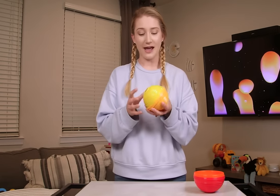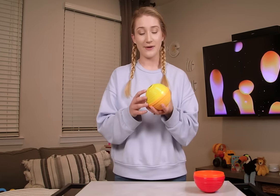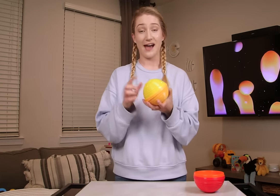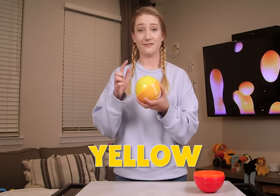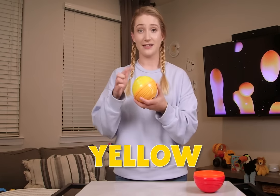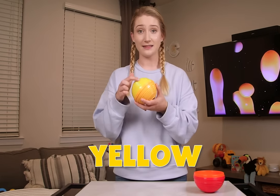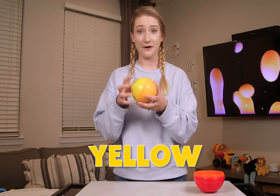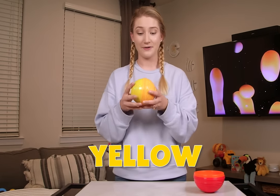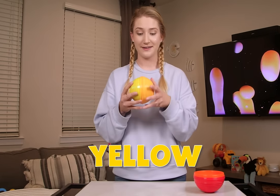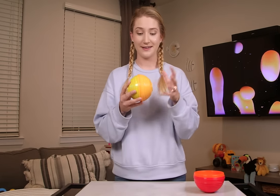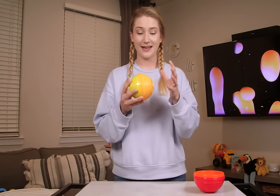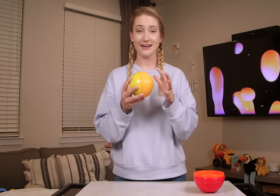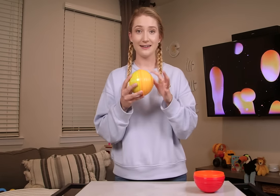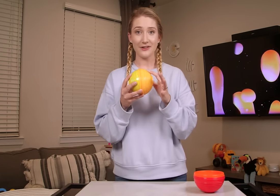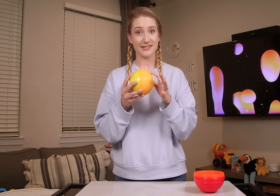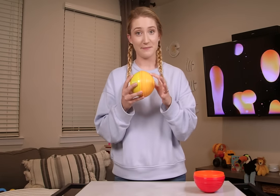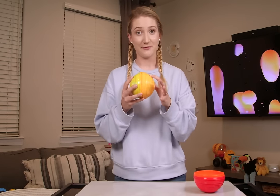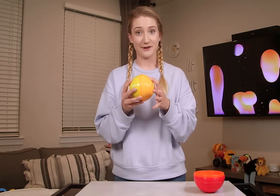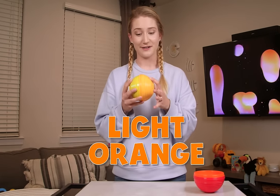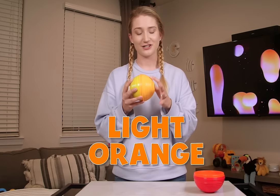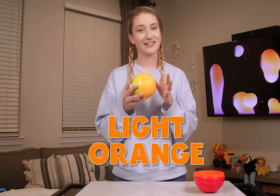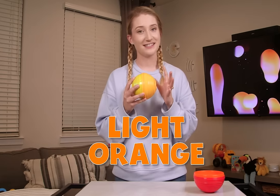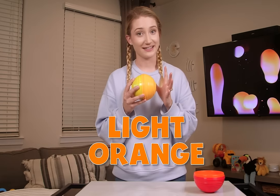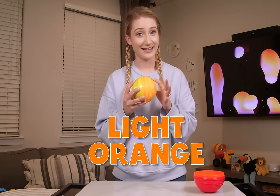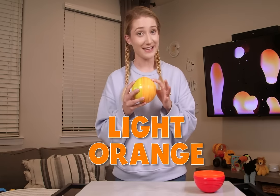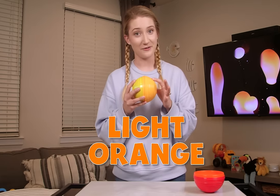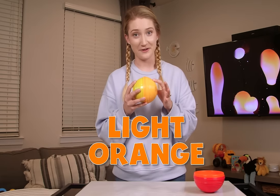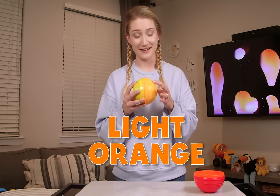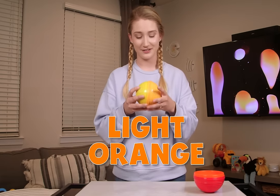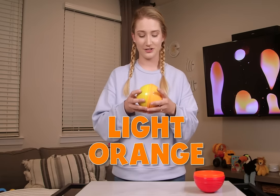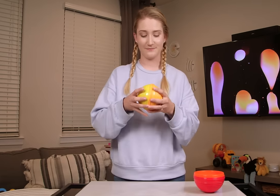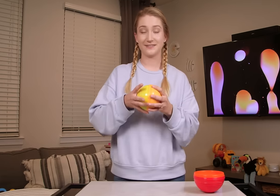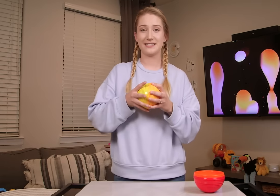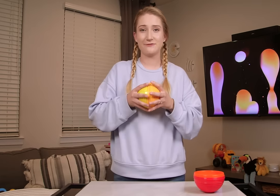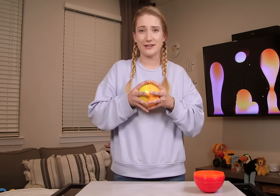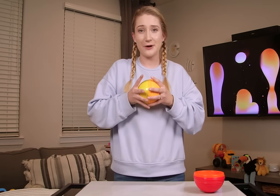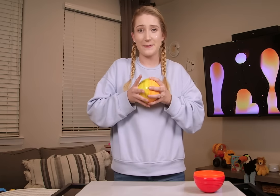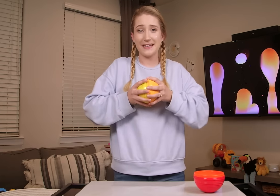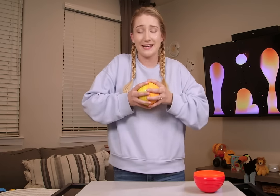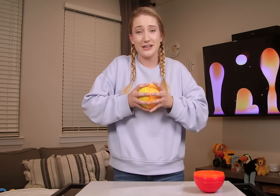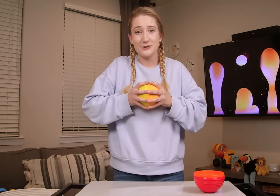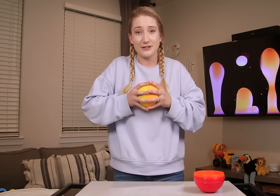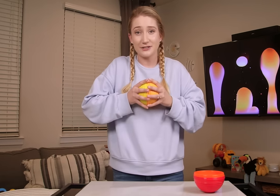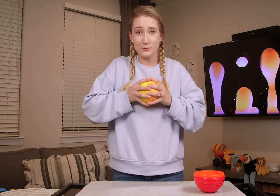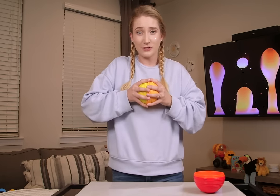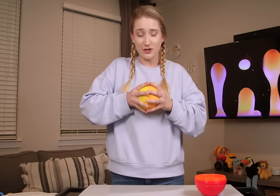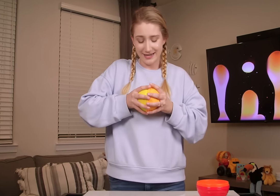Now we have yellow and another type of orange. This is light orange. See if we can open it. Use our super strength.